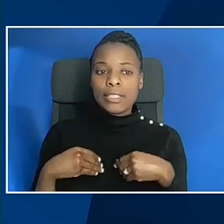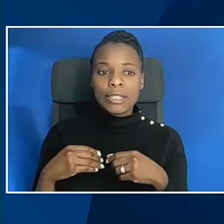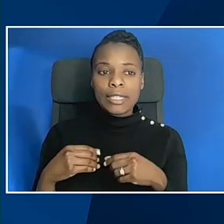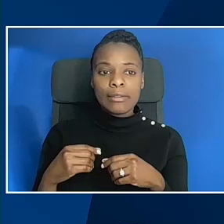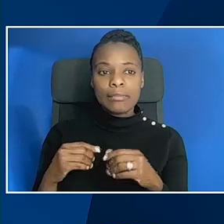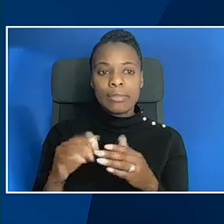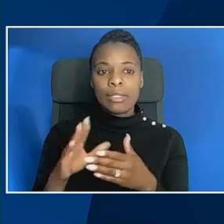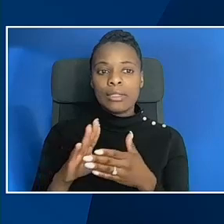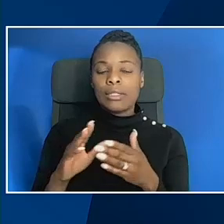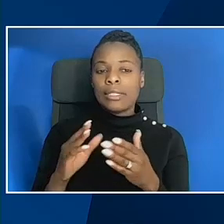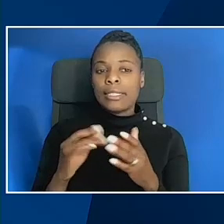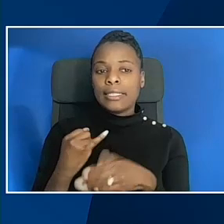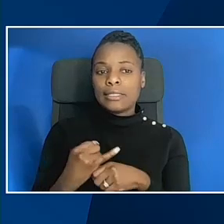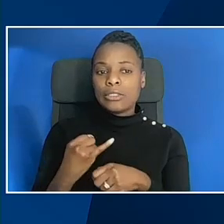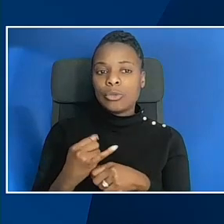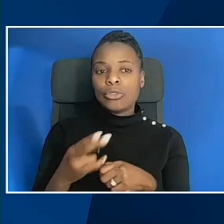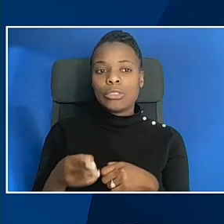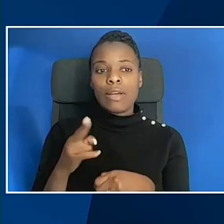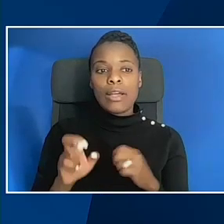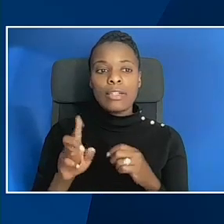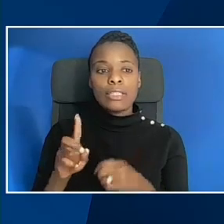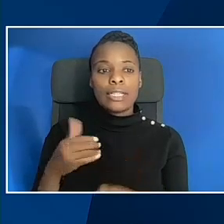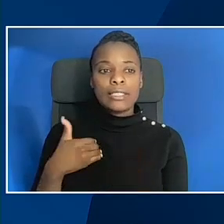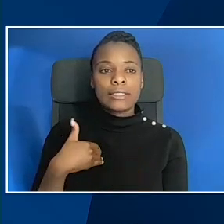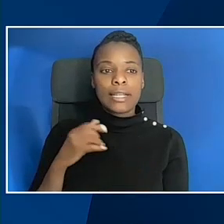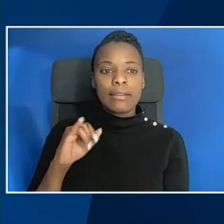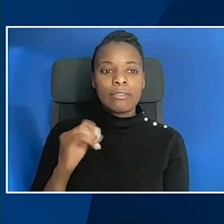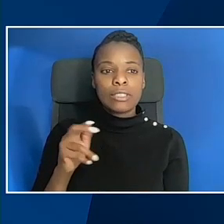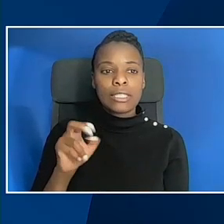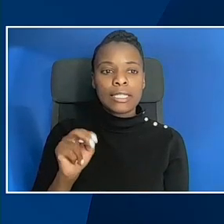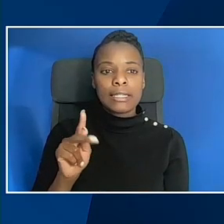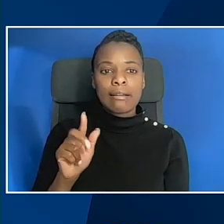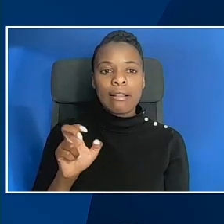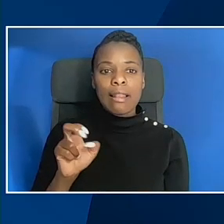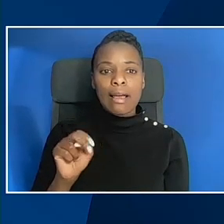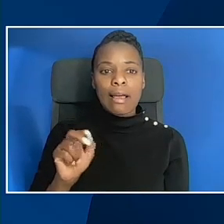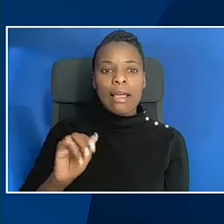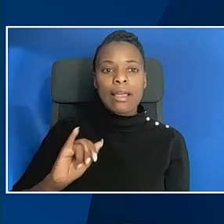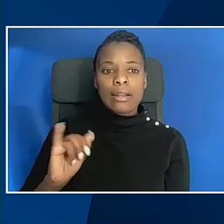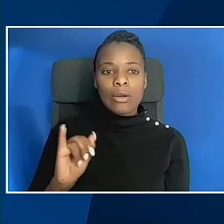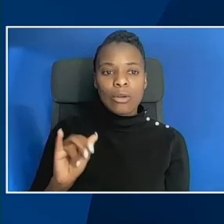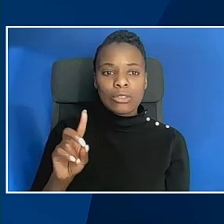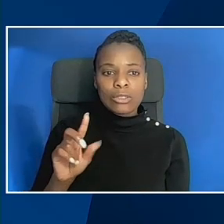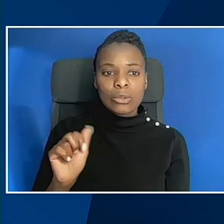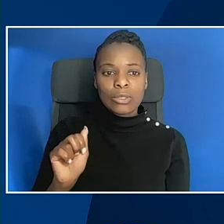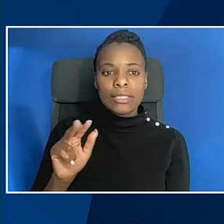Good morning. And David Cohen. Good morning. Good morning. Representing the public